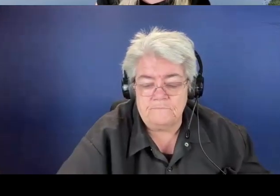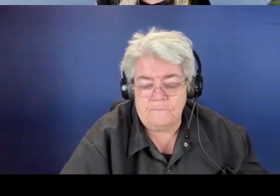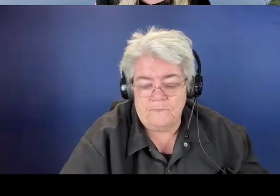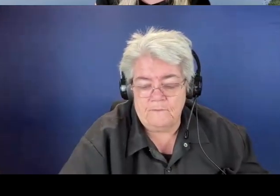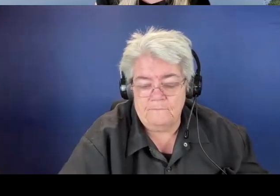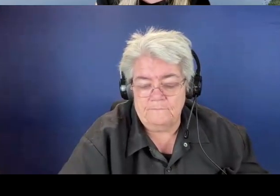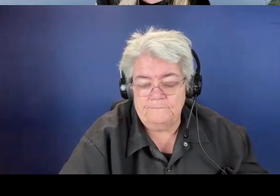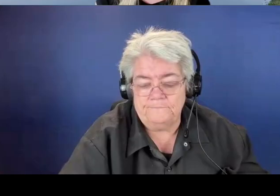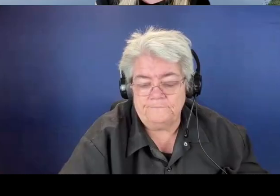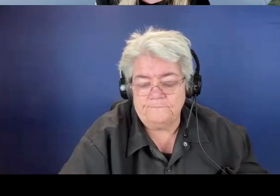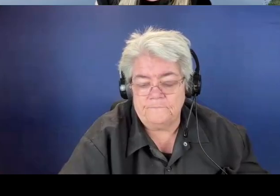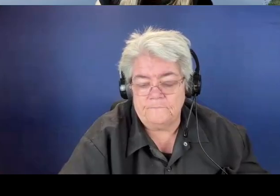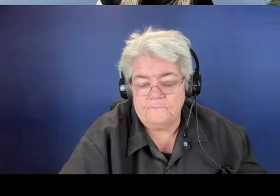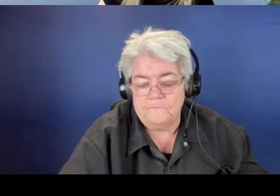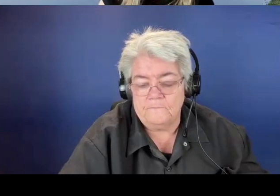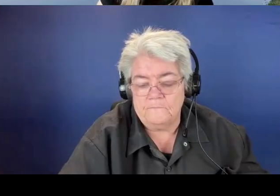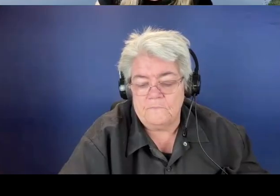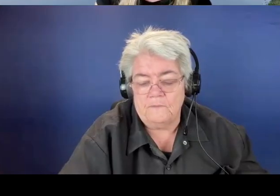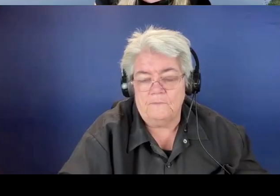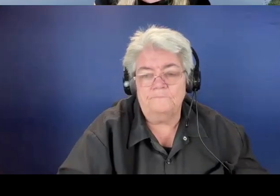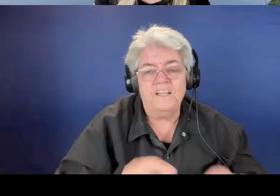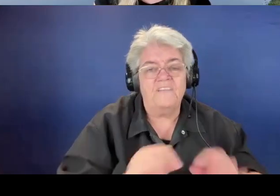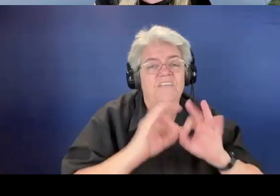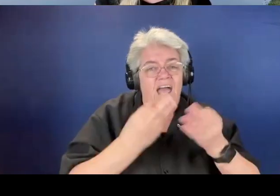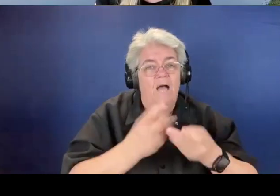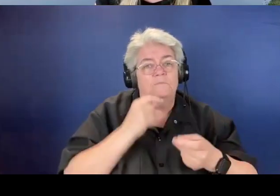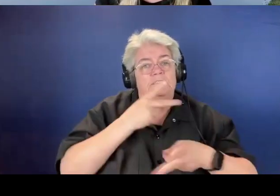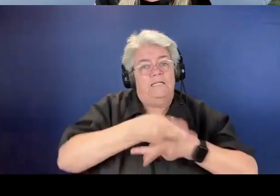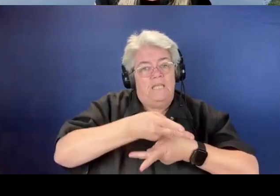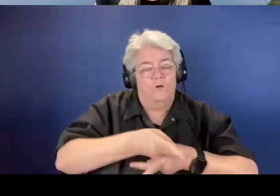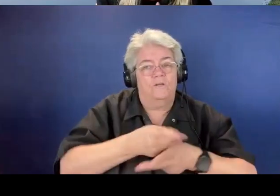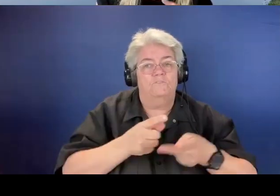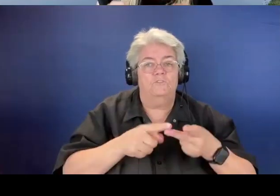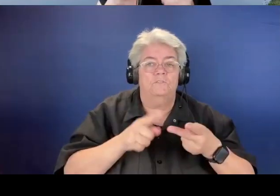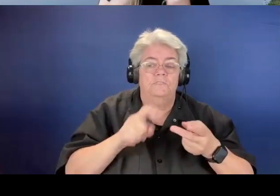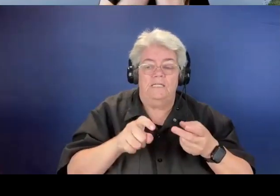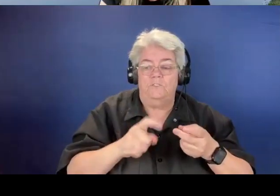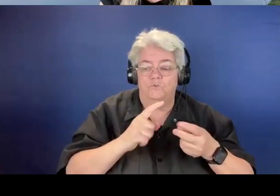because families and caregivers need to experience that they like the more they